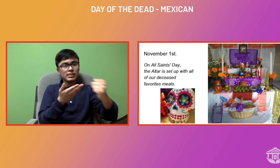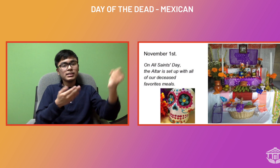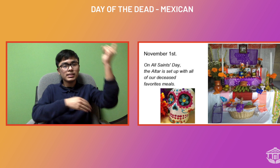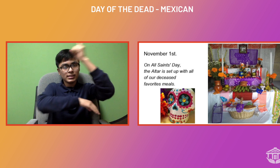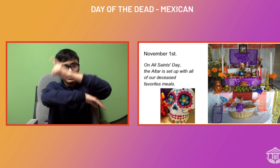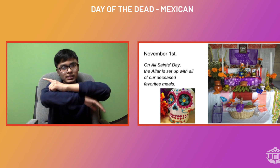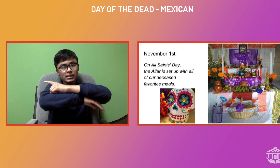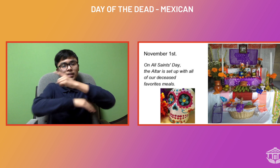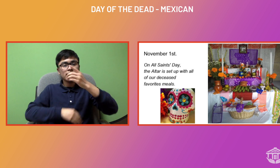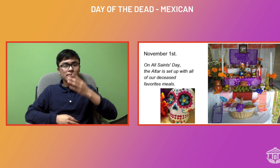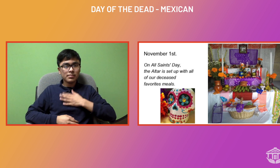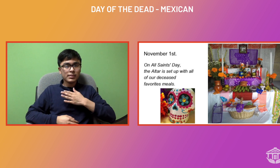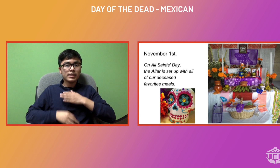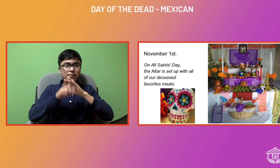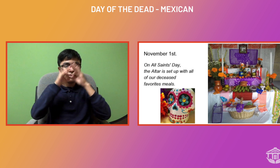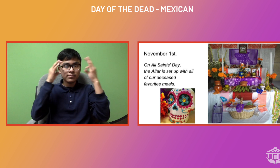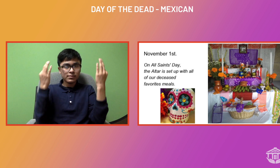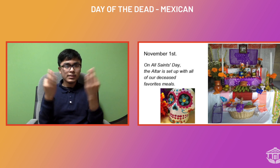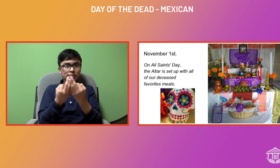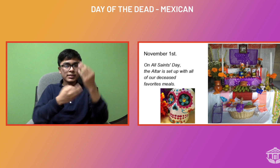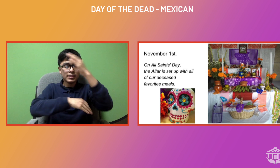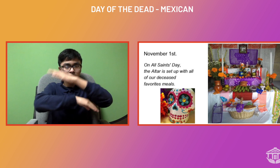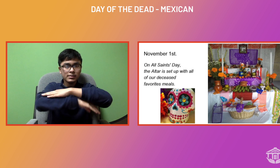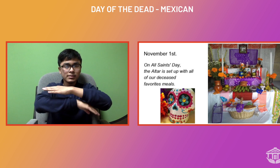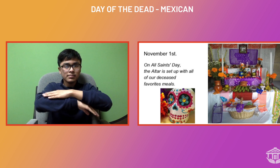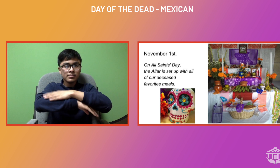My family sets up an altar with all of the favorite meals of our ancestors who have